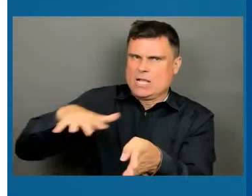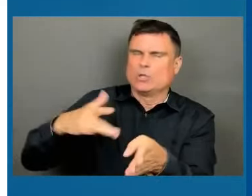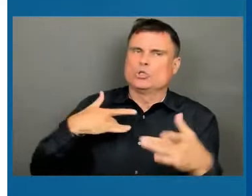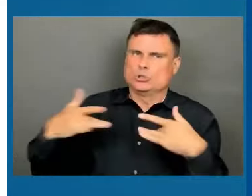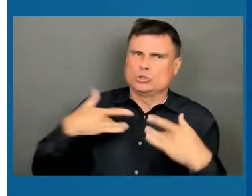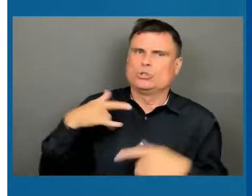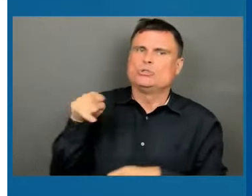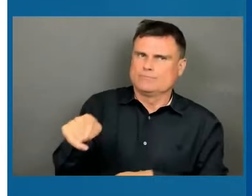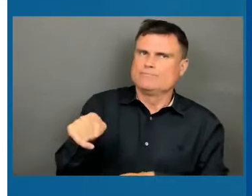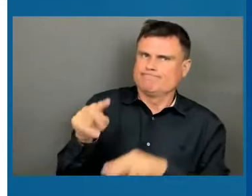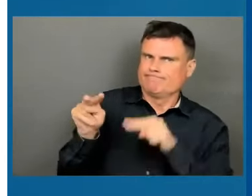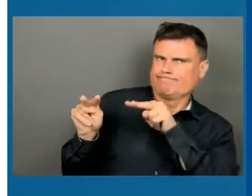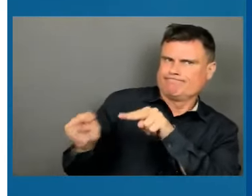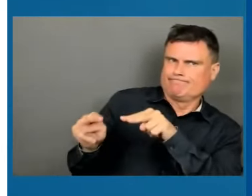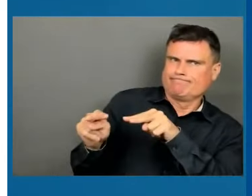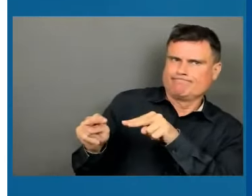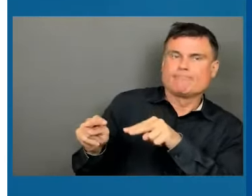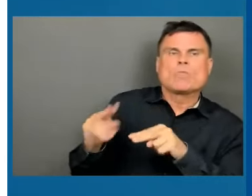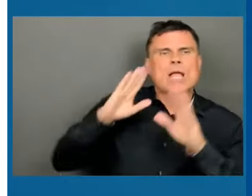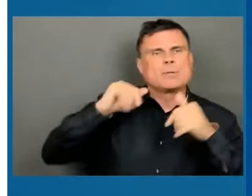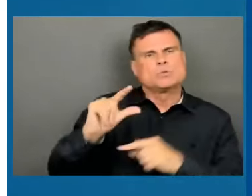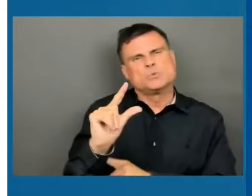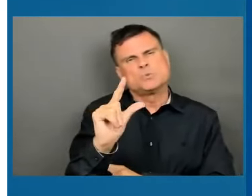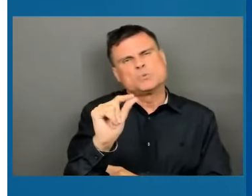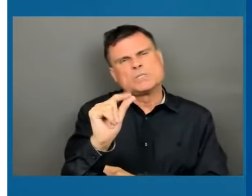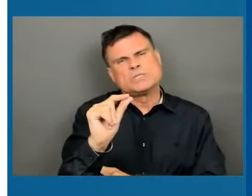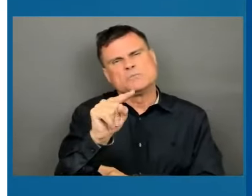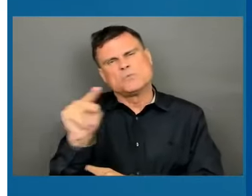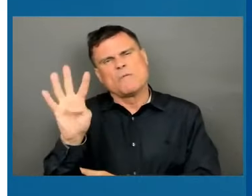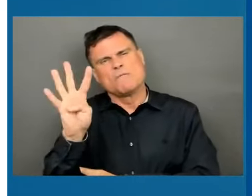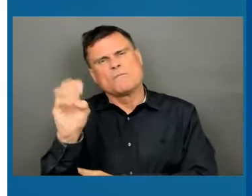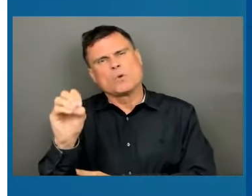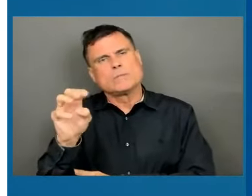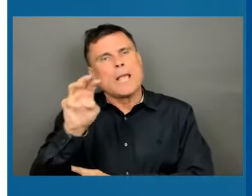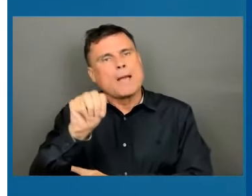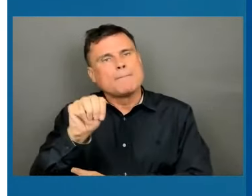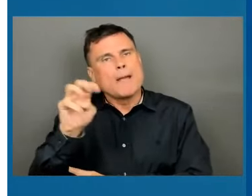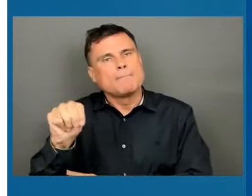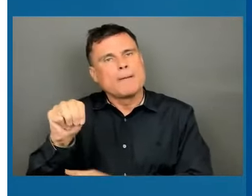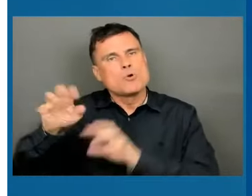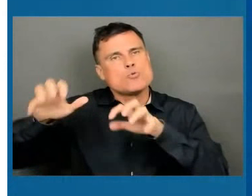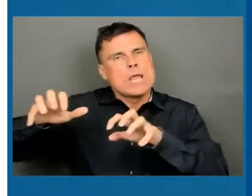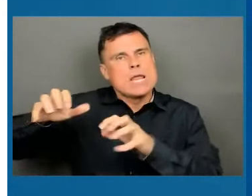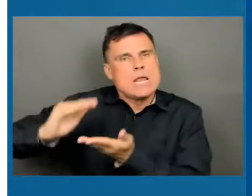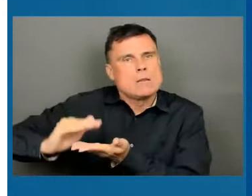potentially up to 40 mm in the thunderstorm and the con